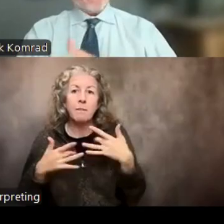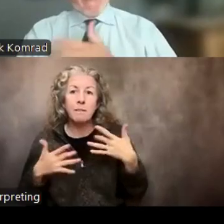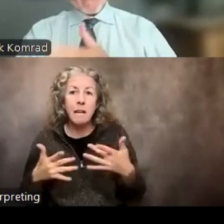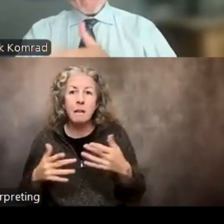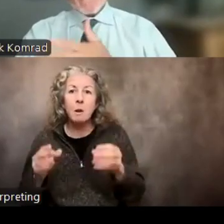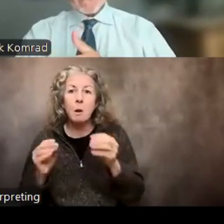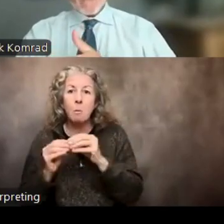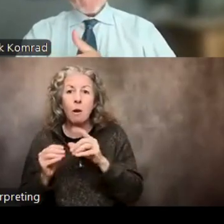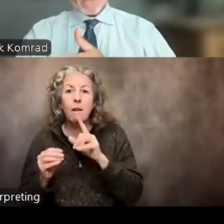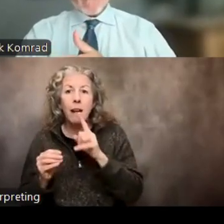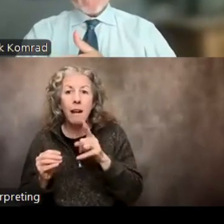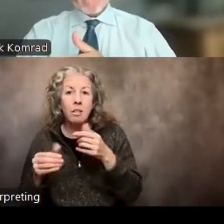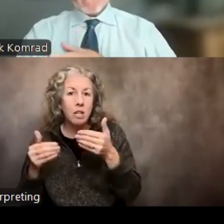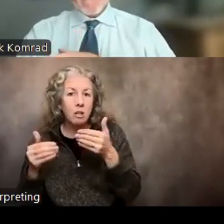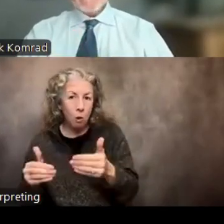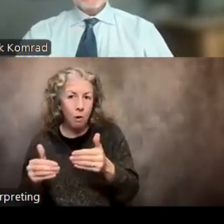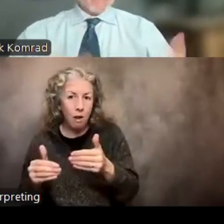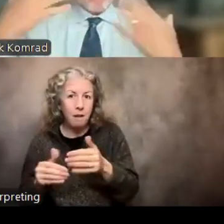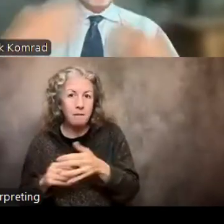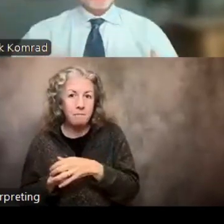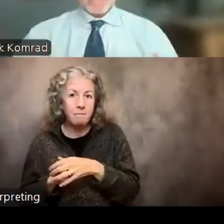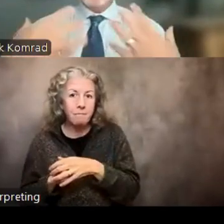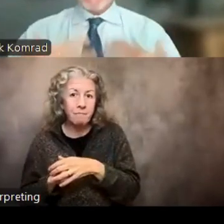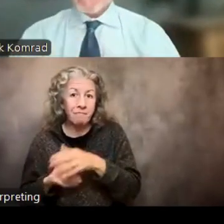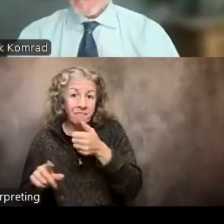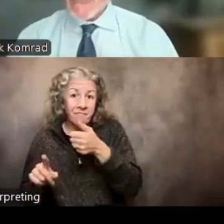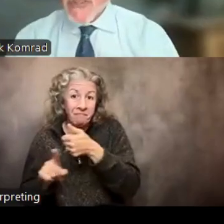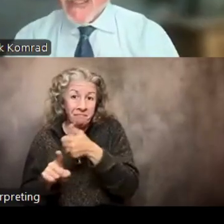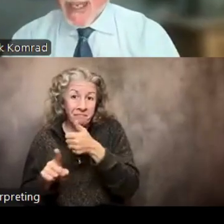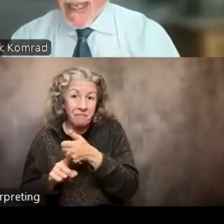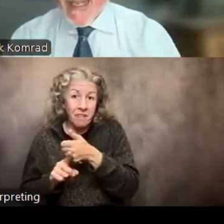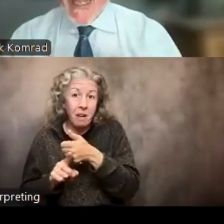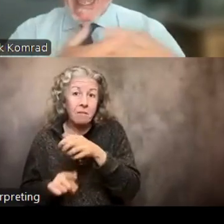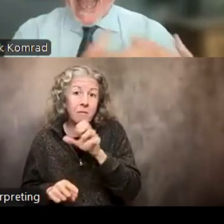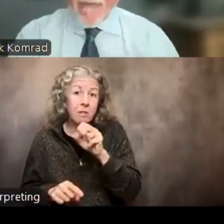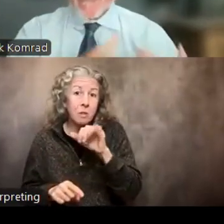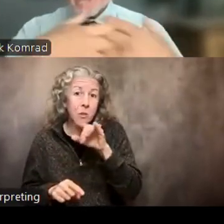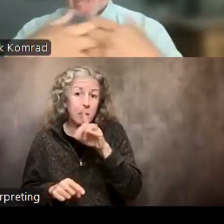avail themselves of self administered suicide after